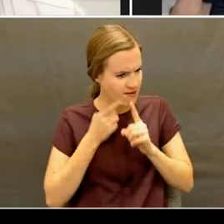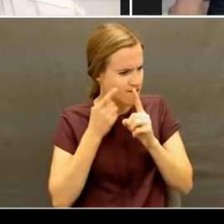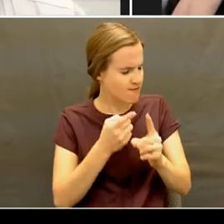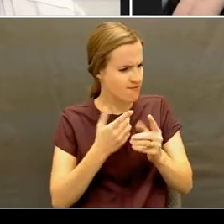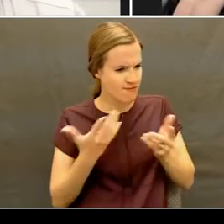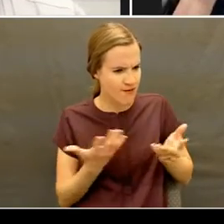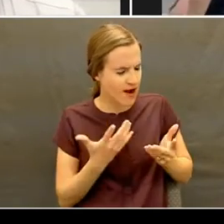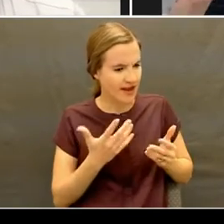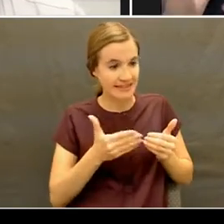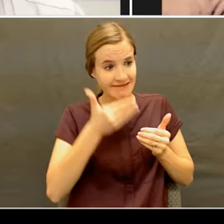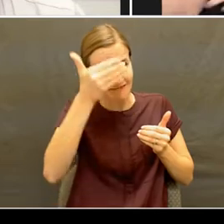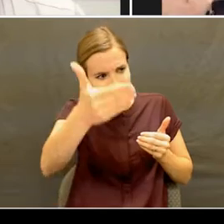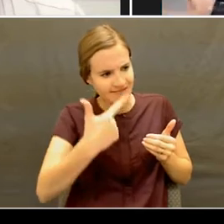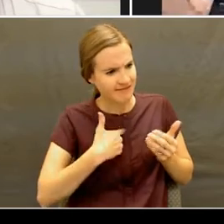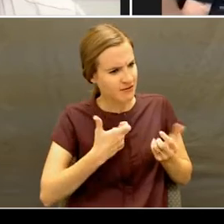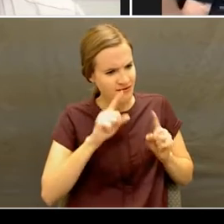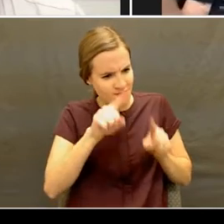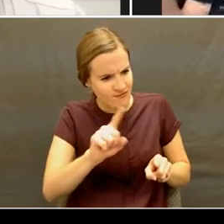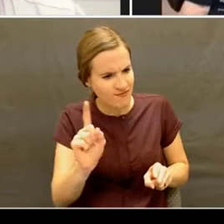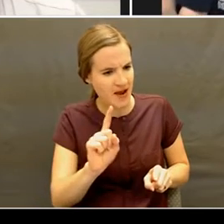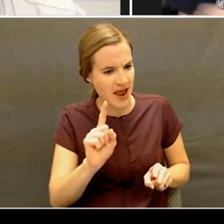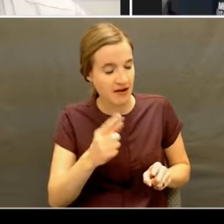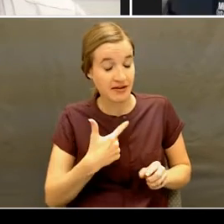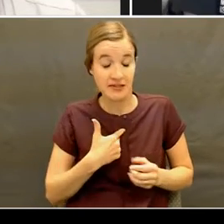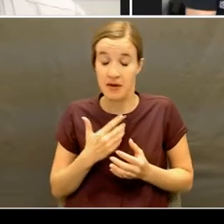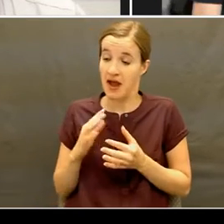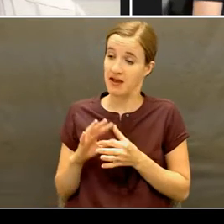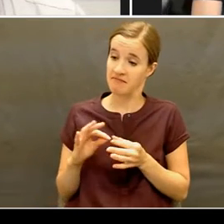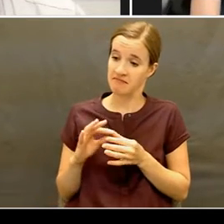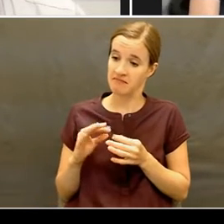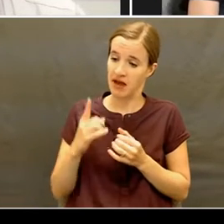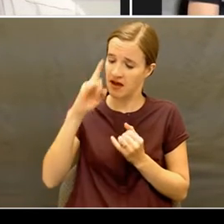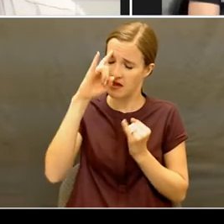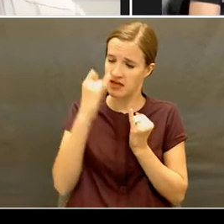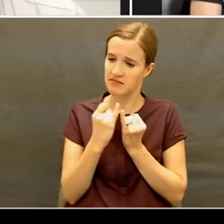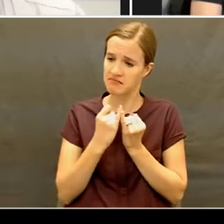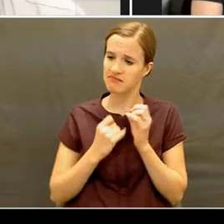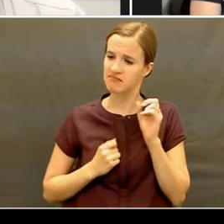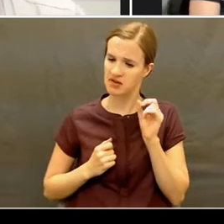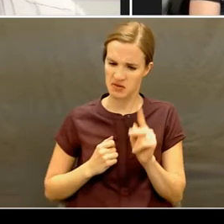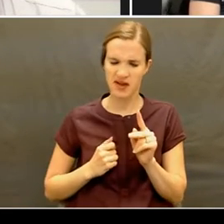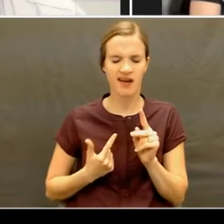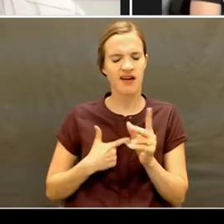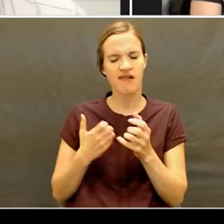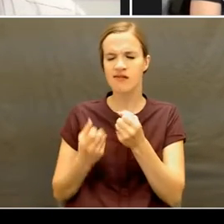in your life? What is working and where do you want to be?" And you know I said okay I want to